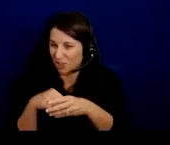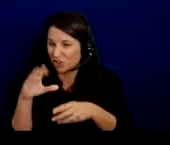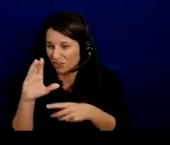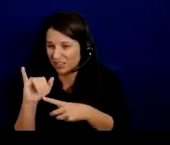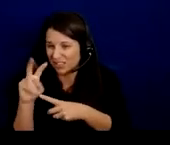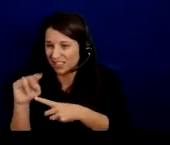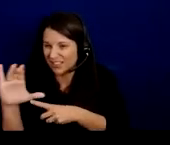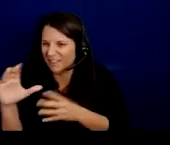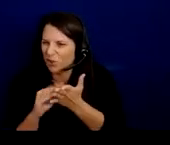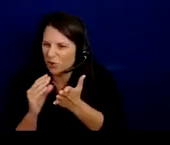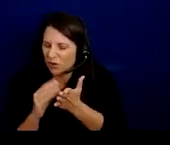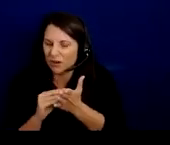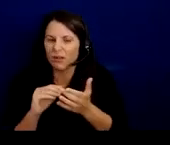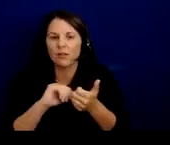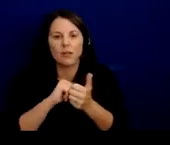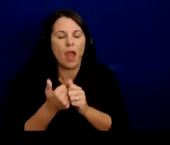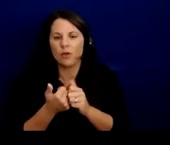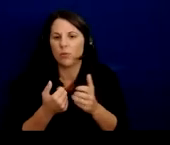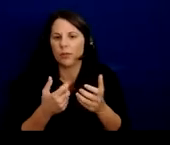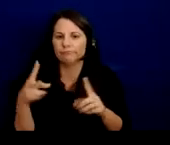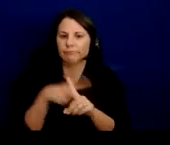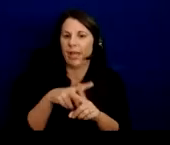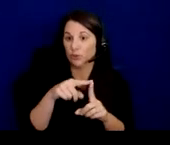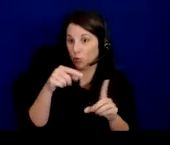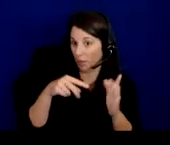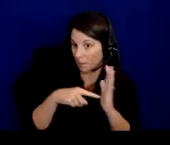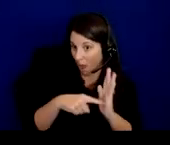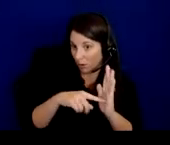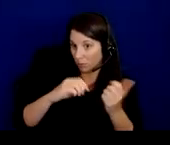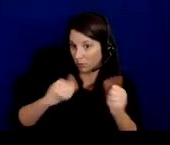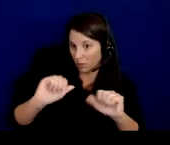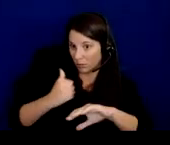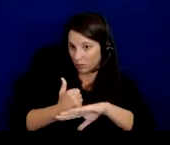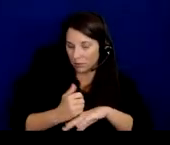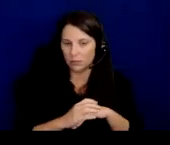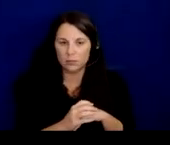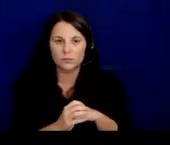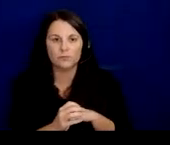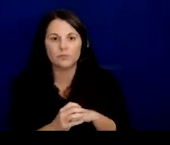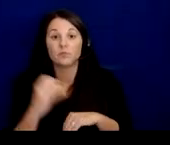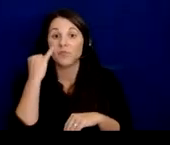the model we're trying to establish So if we're talking about the program on campus and again,